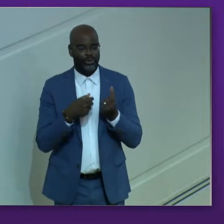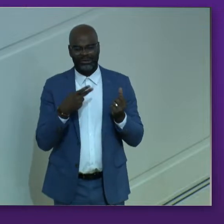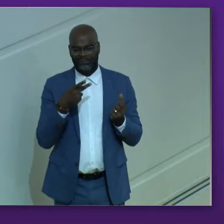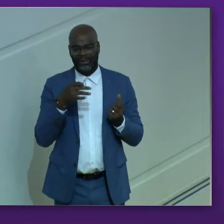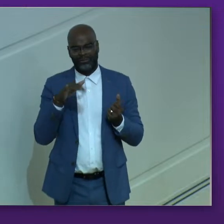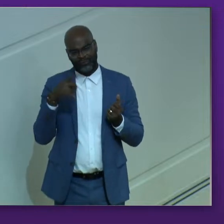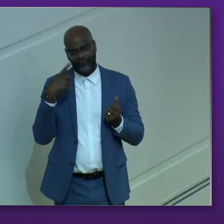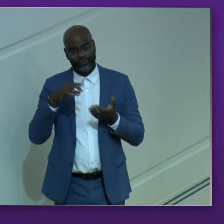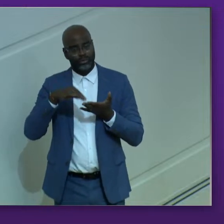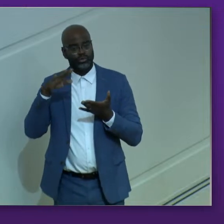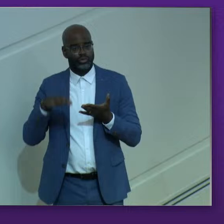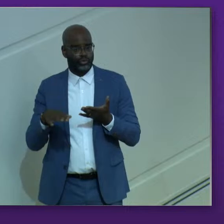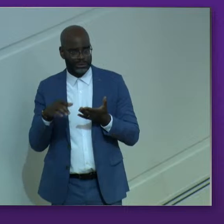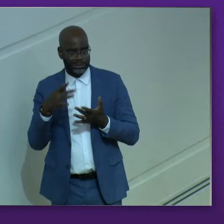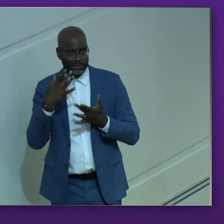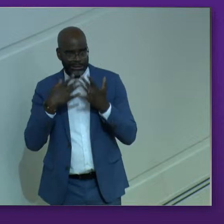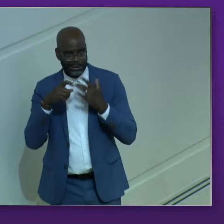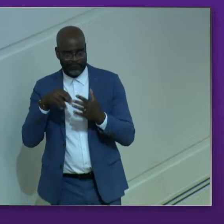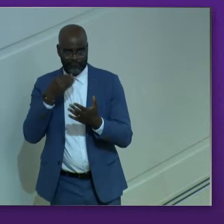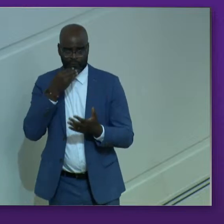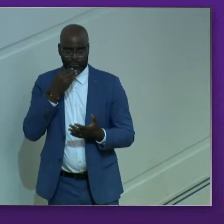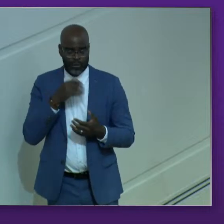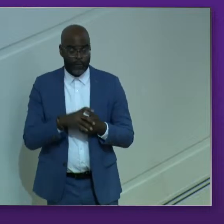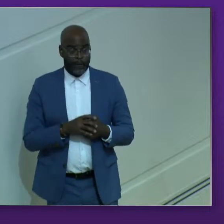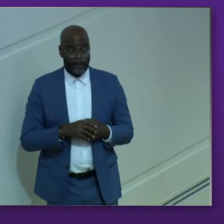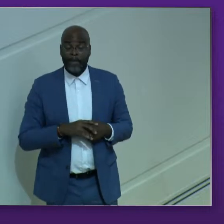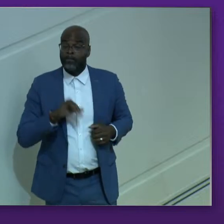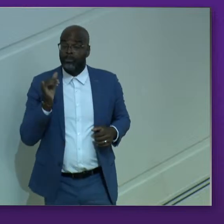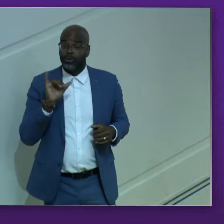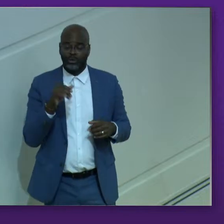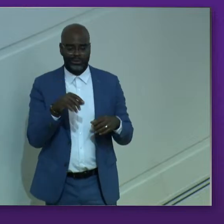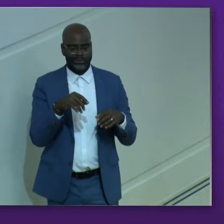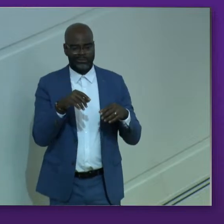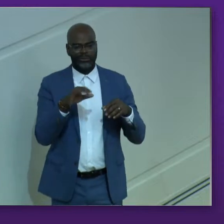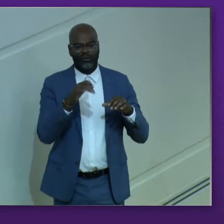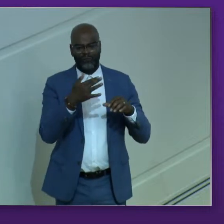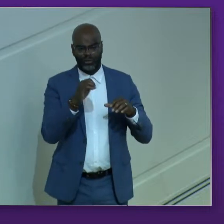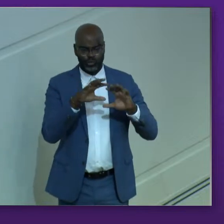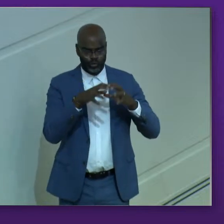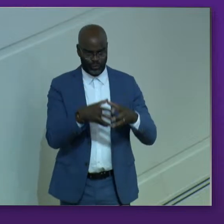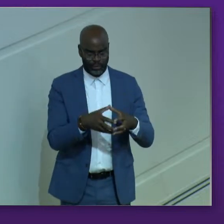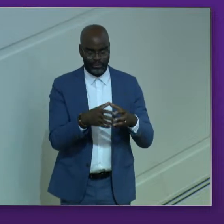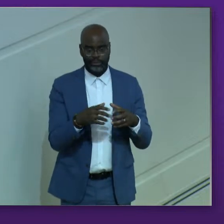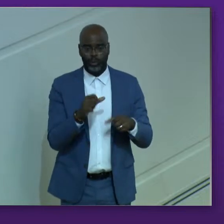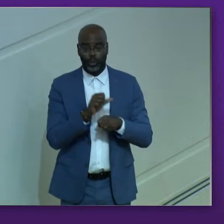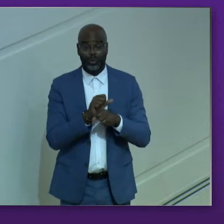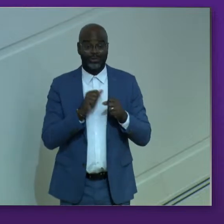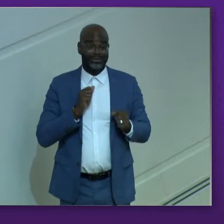AND INCLUSION. POLICY AND PROCEDURE. AND MANY MORE. MANY OF THE COUNCILS ADOPTED